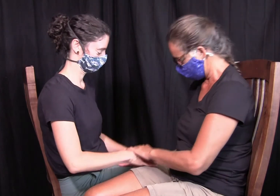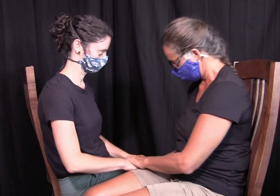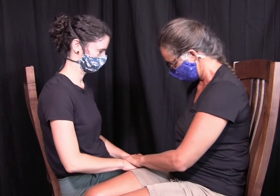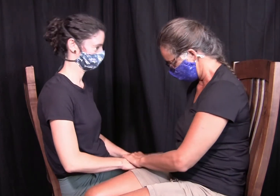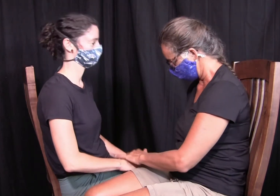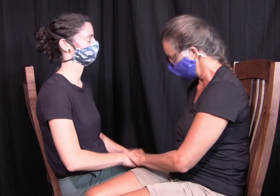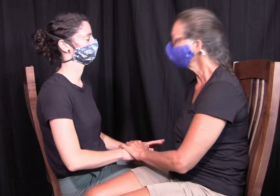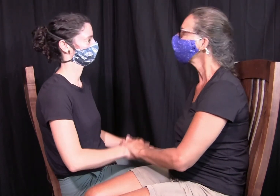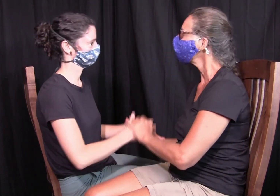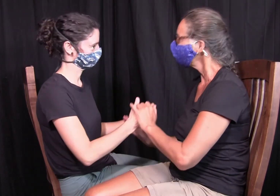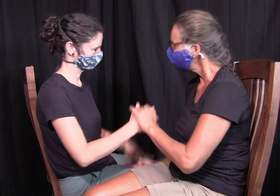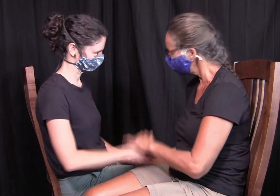Yes. That's the way.